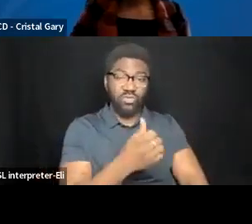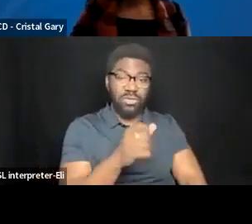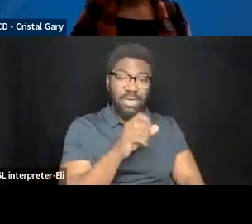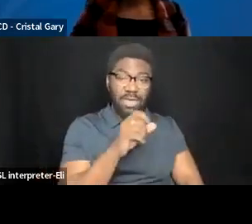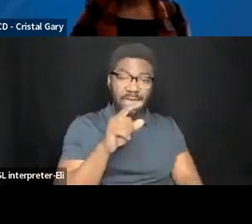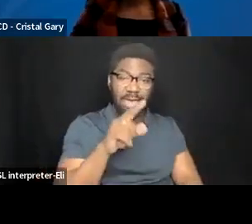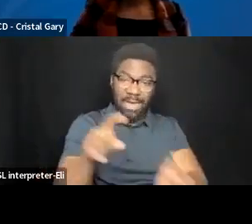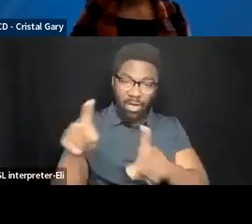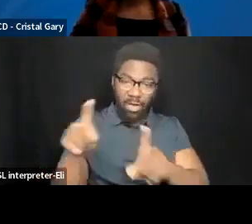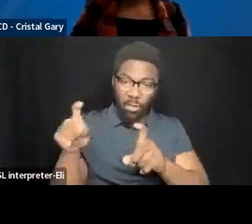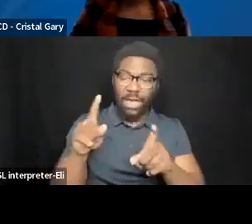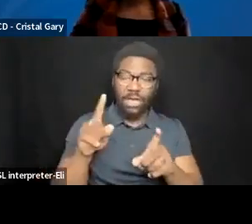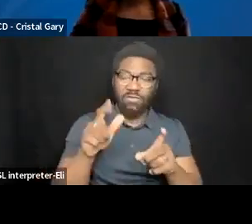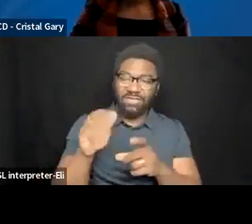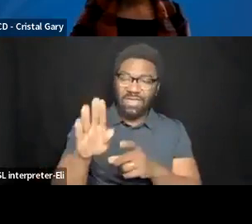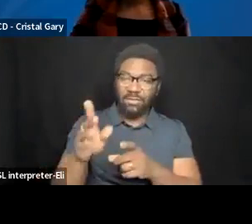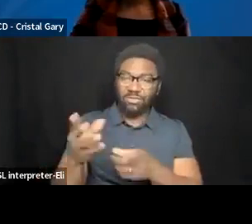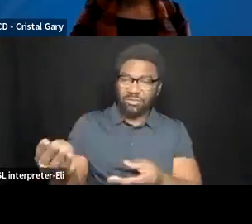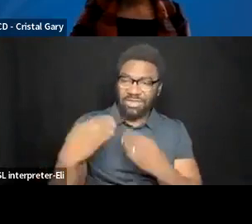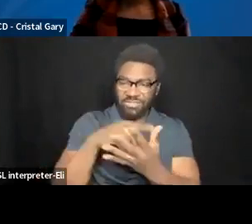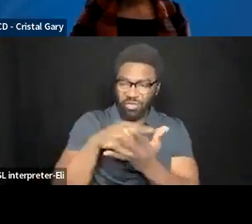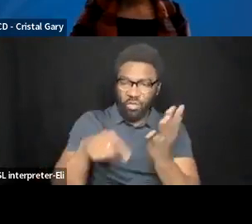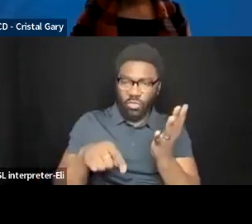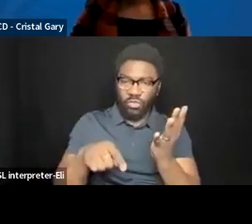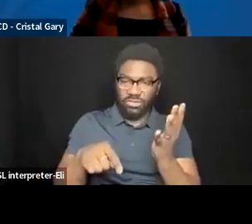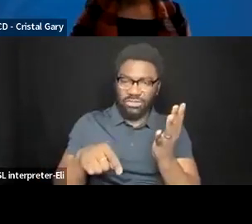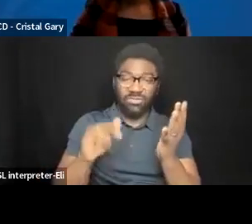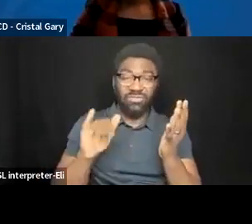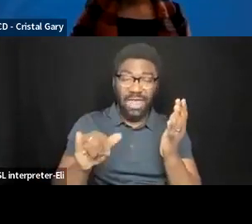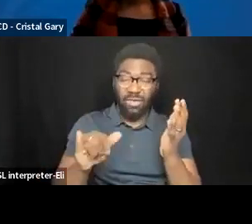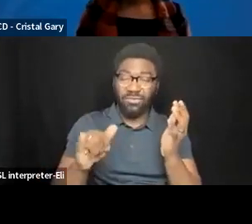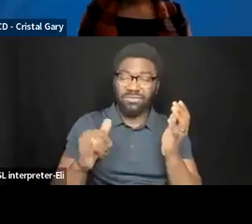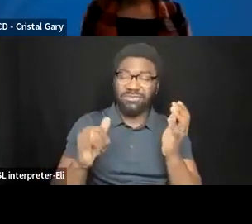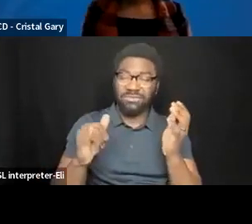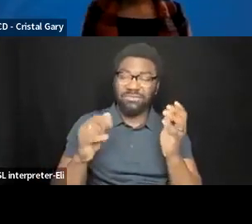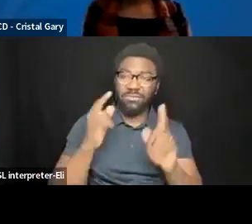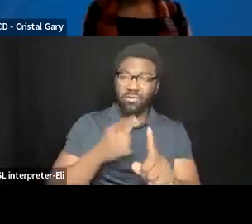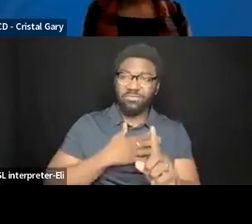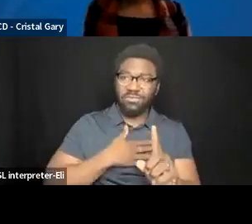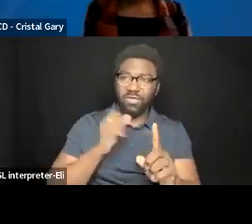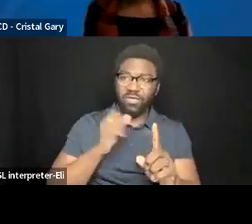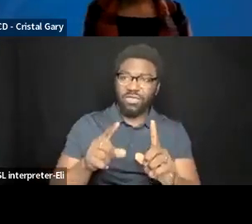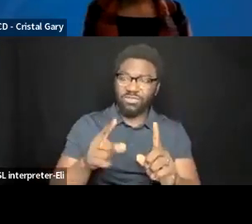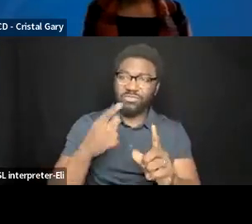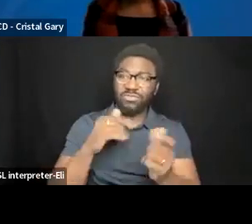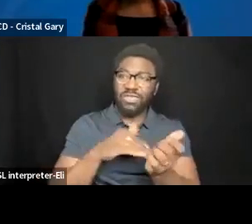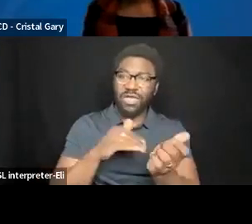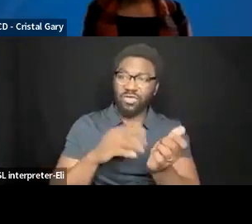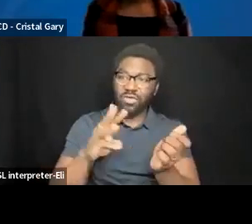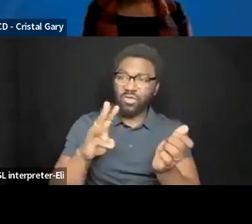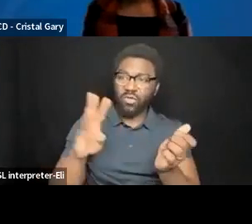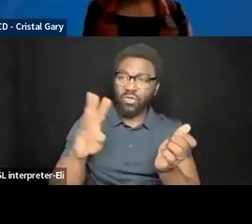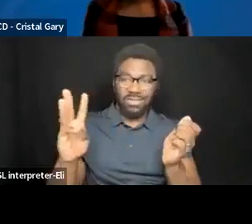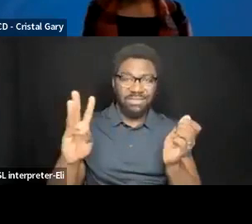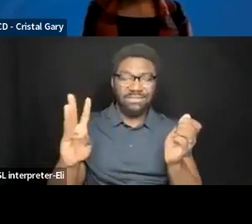And I think that's really important because I guess it was getting to the heart of my question of Dr. Walensky in terms of these offices being separated from the centers.